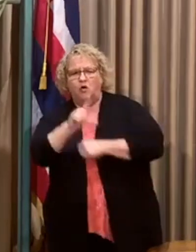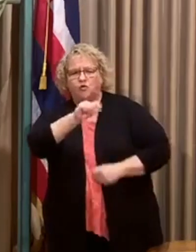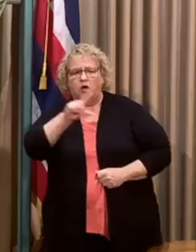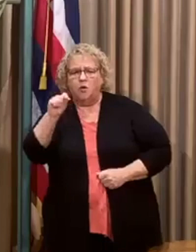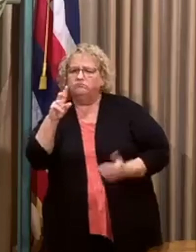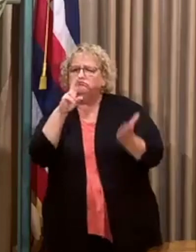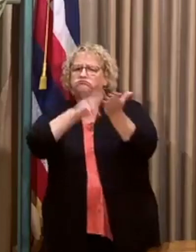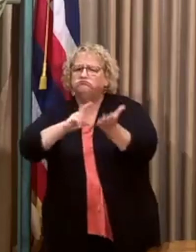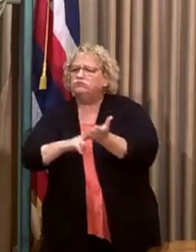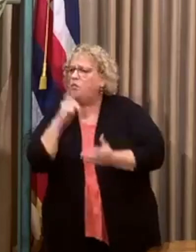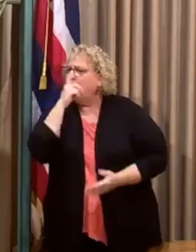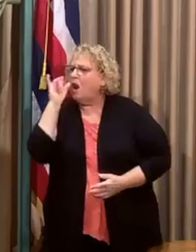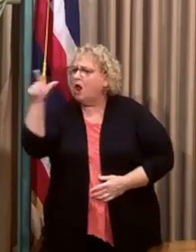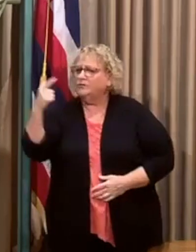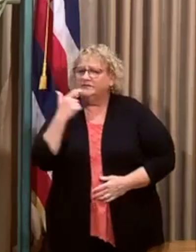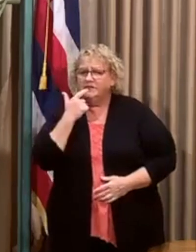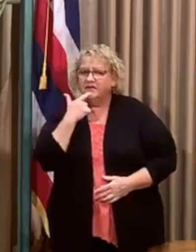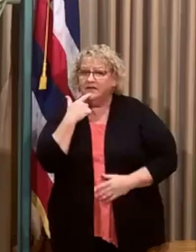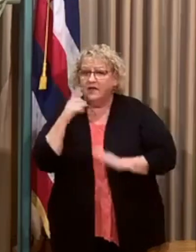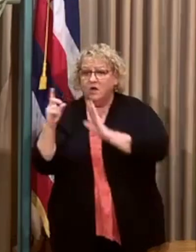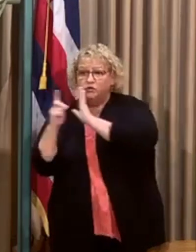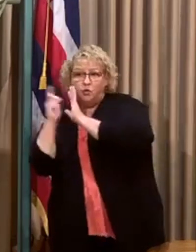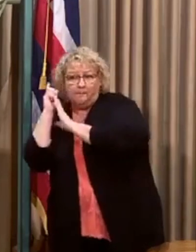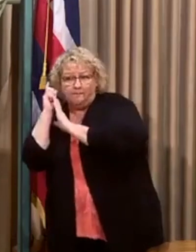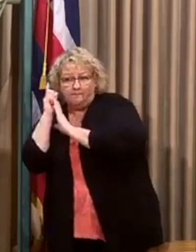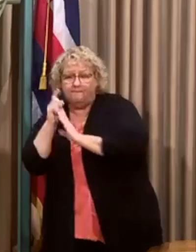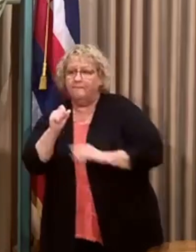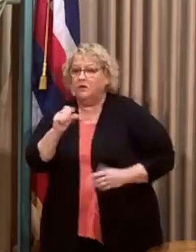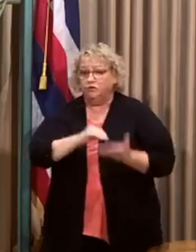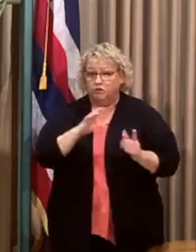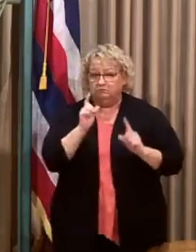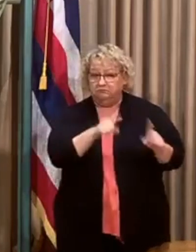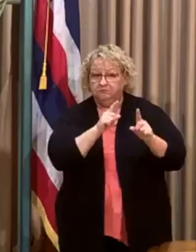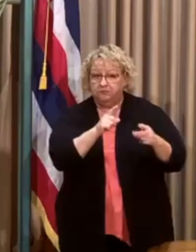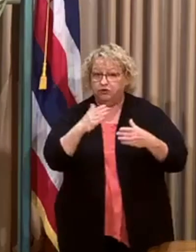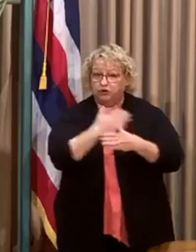And you've already touched on the housing, but she wants to know: will students still be sharing rooms?